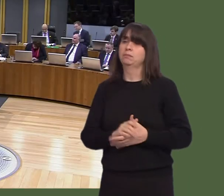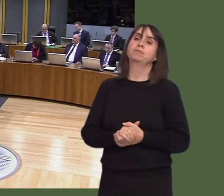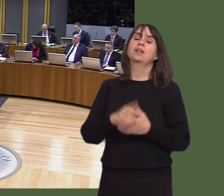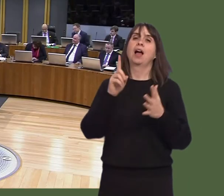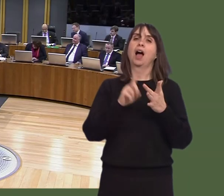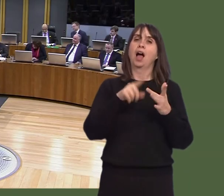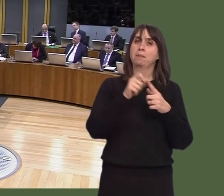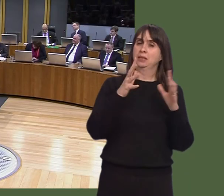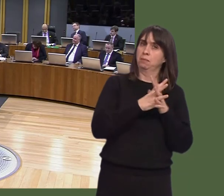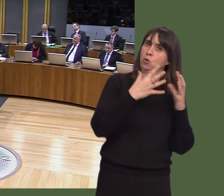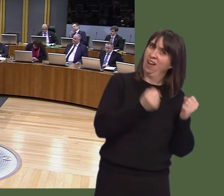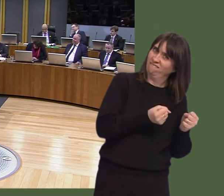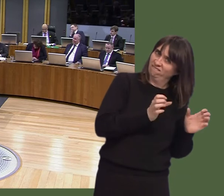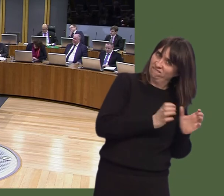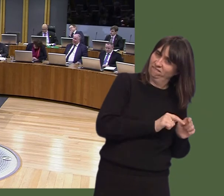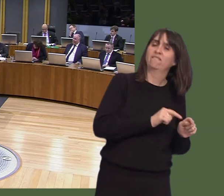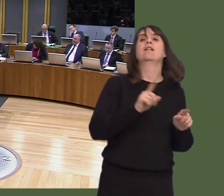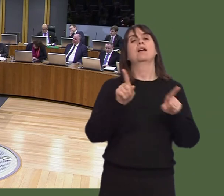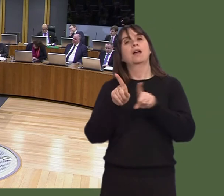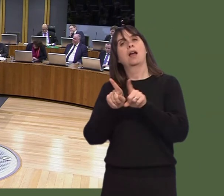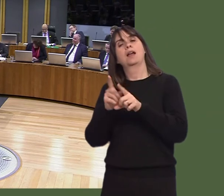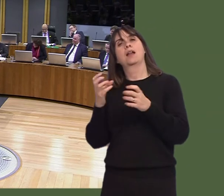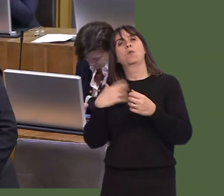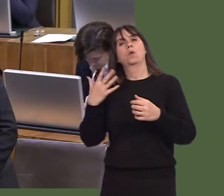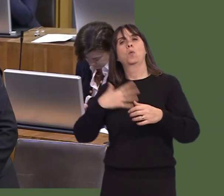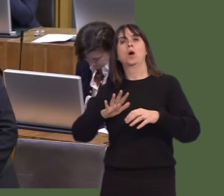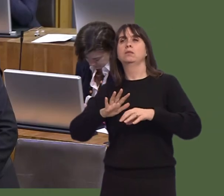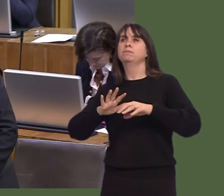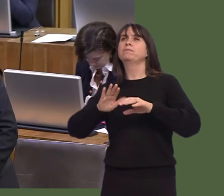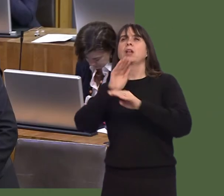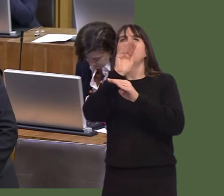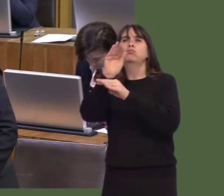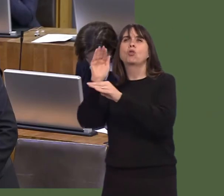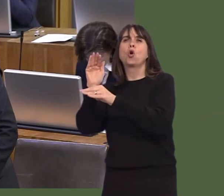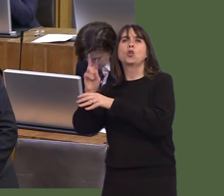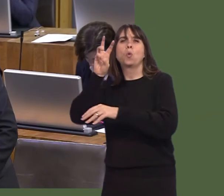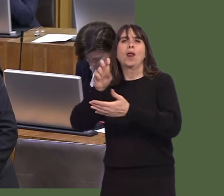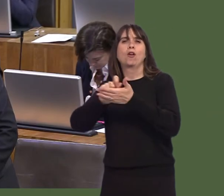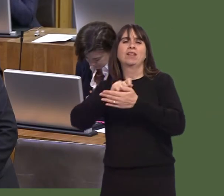We know that your commission is due to report back in 2019, but that's a little bit late